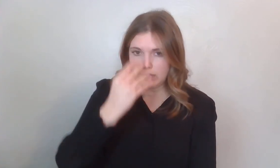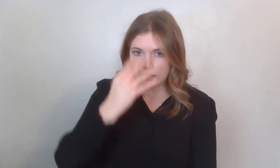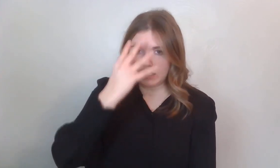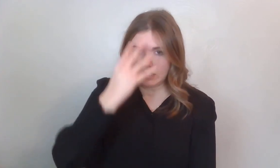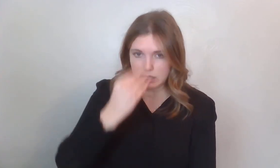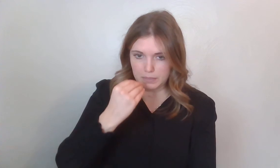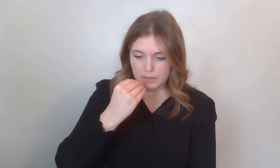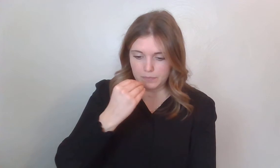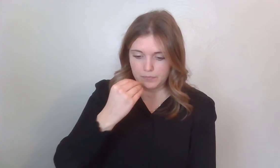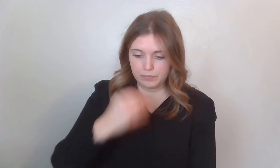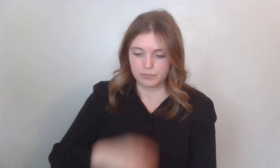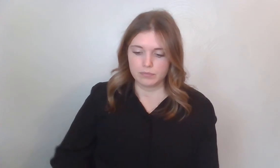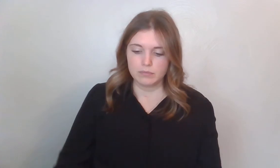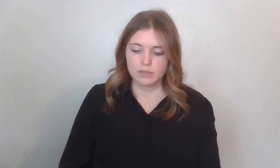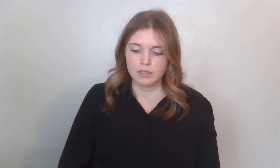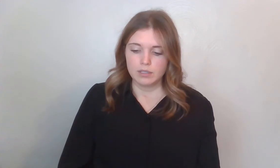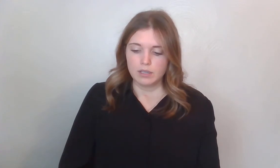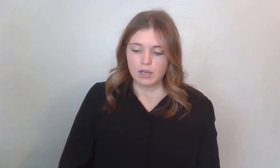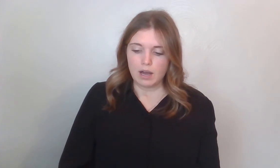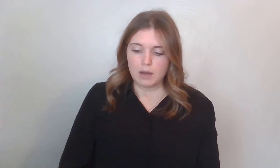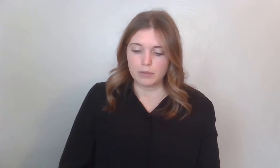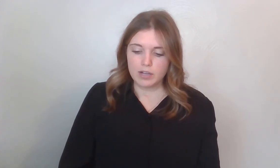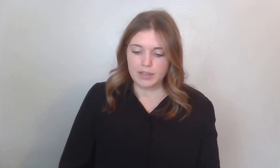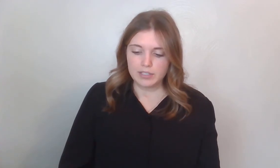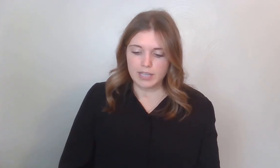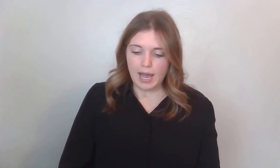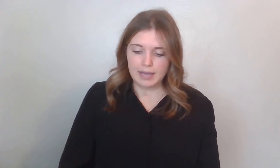feeling SLEEPY Um...look at the time.